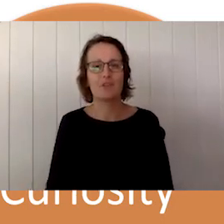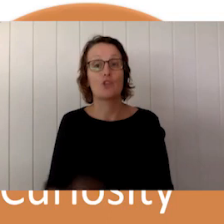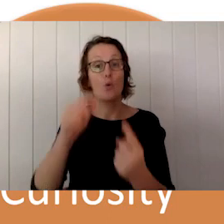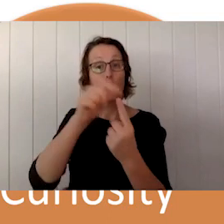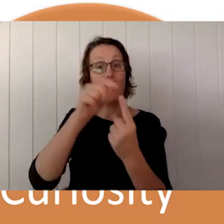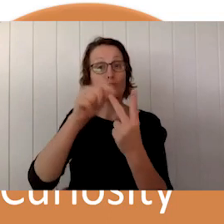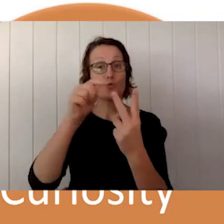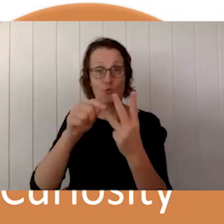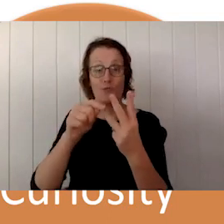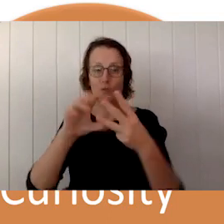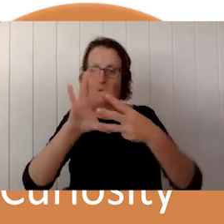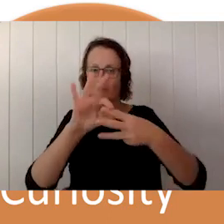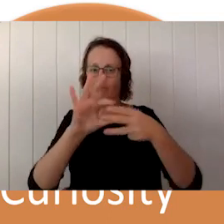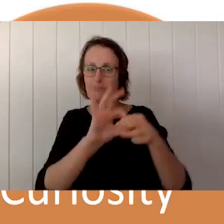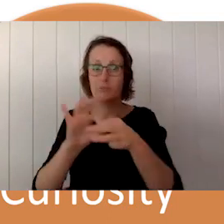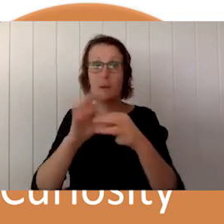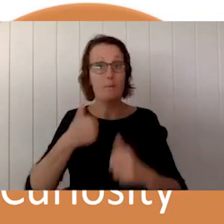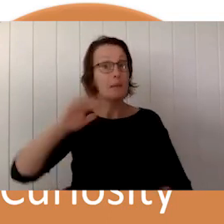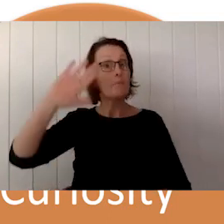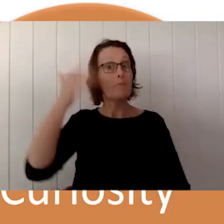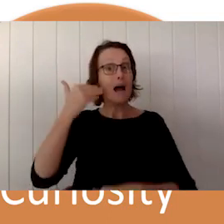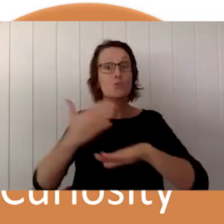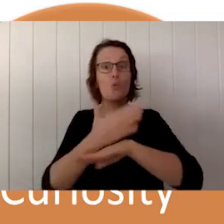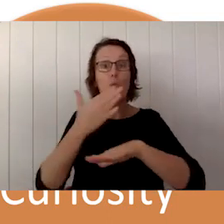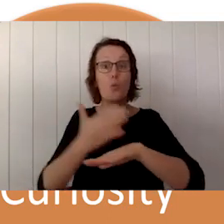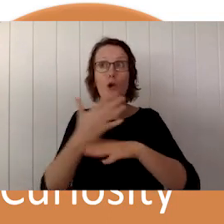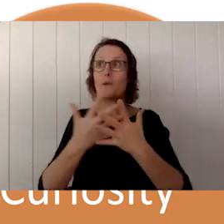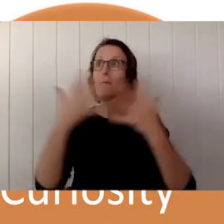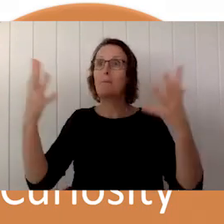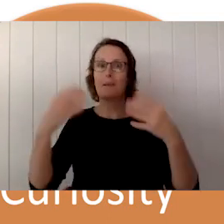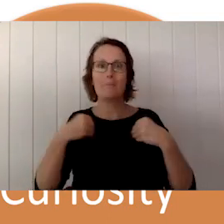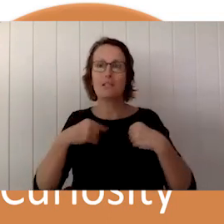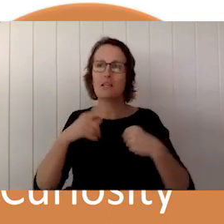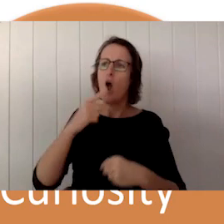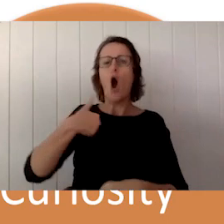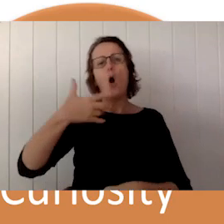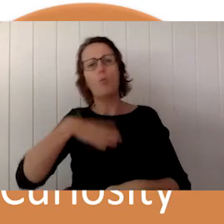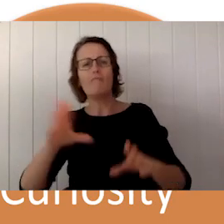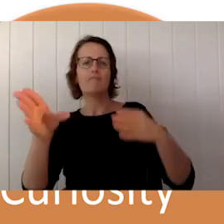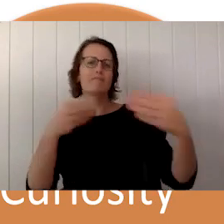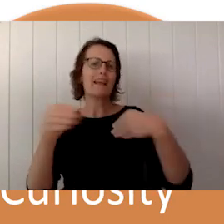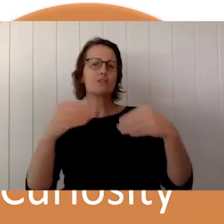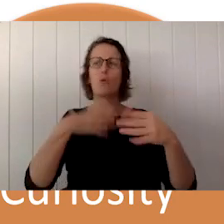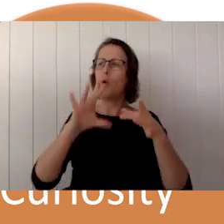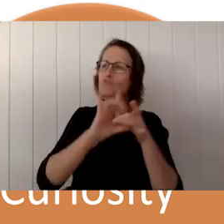with a lot of organisations and teams who say they want agility and they want to have this innovation - but they don't build these base